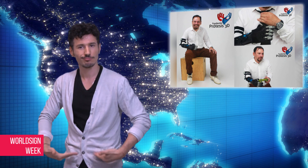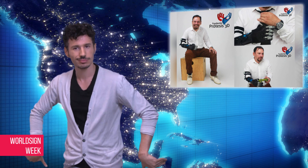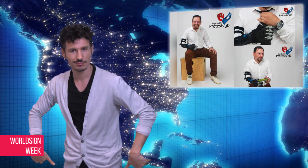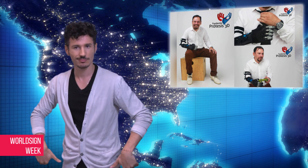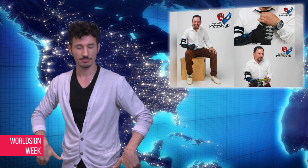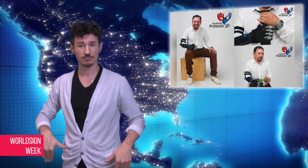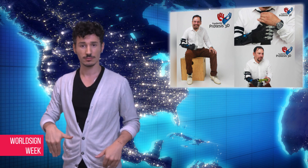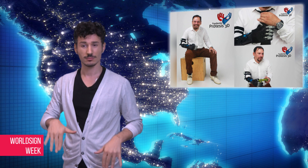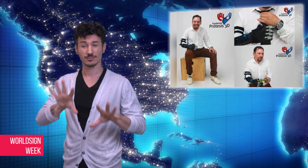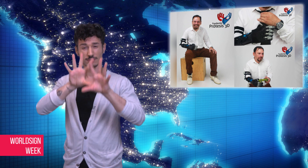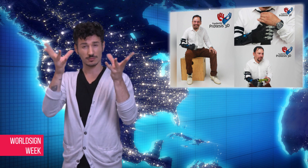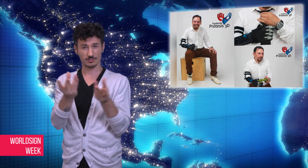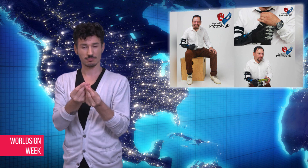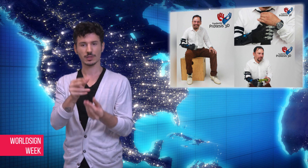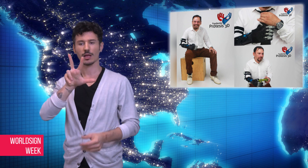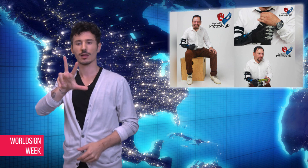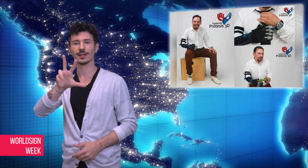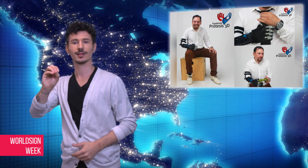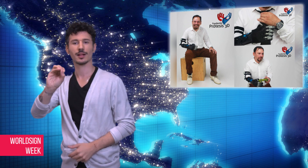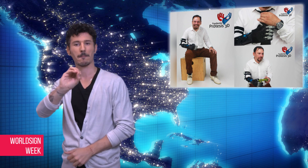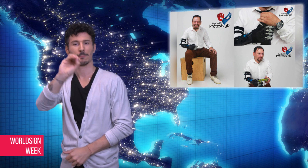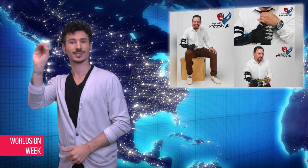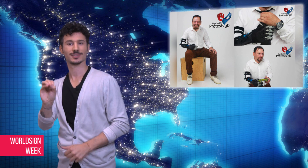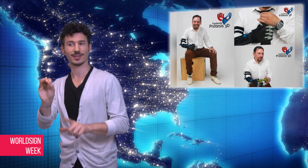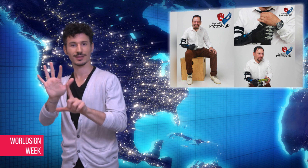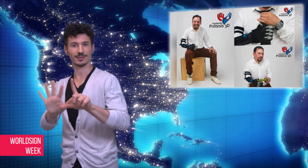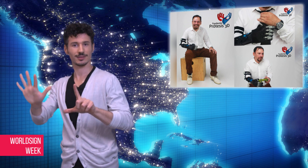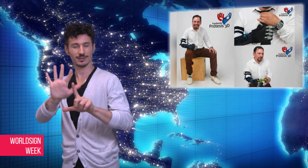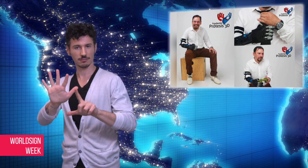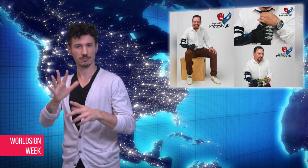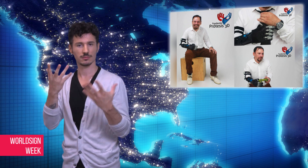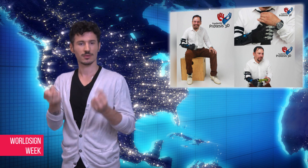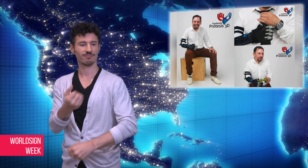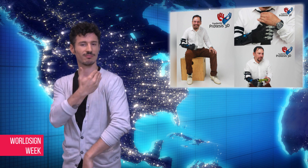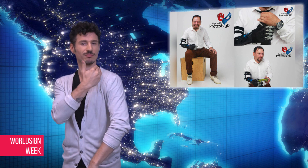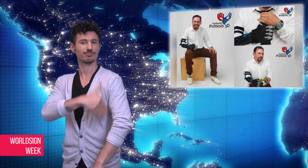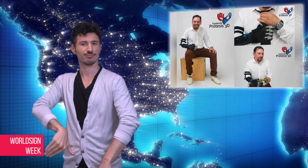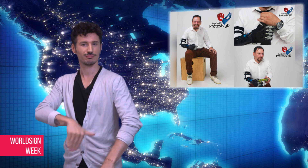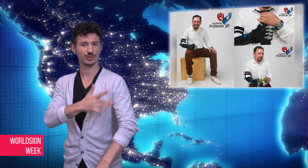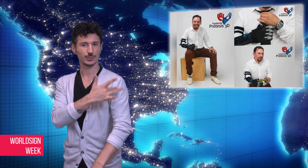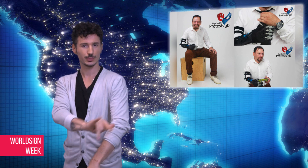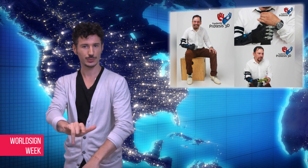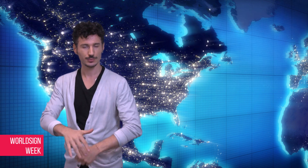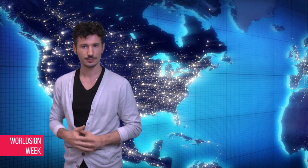amputees worldwide and 30% of them are arm amputees.